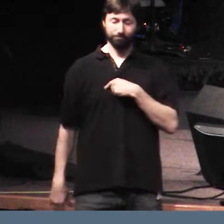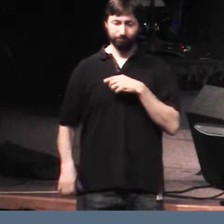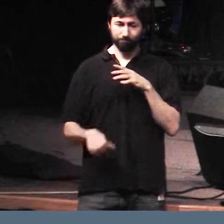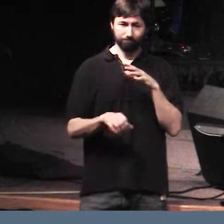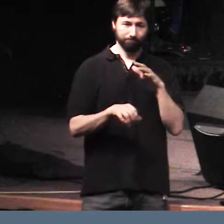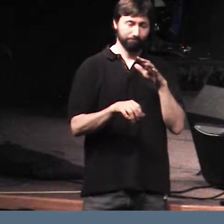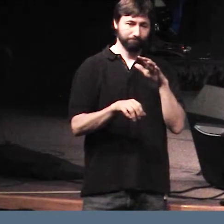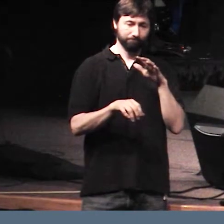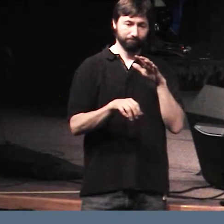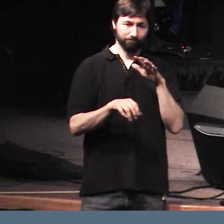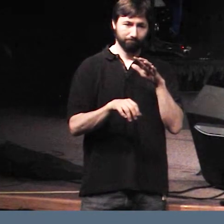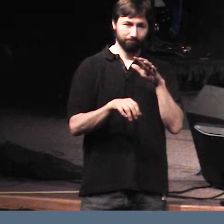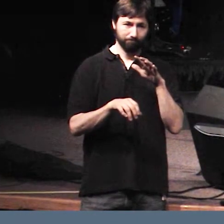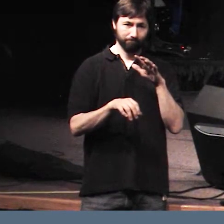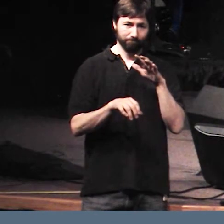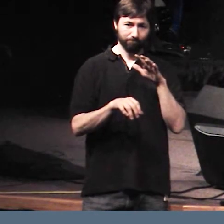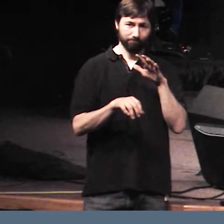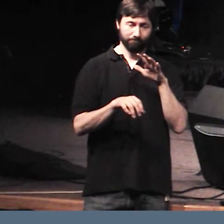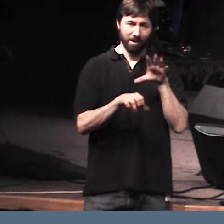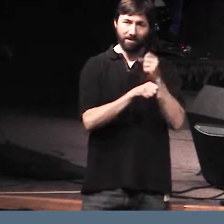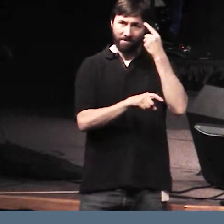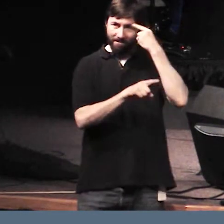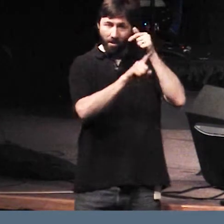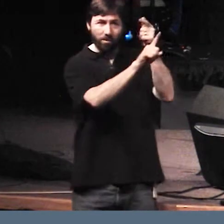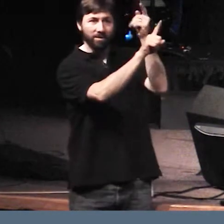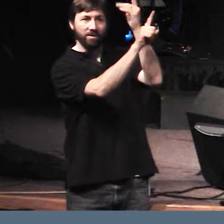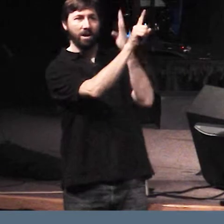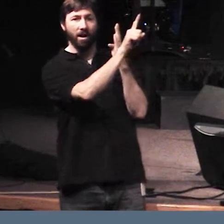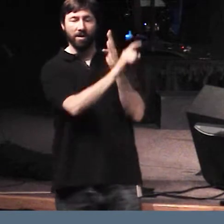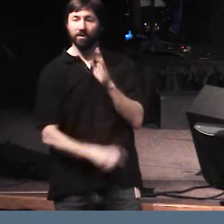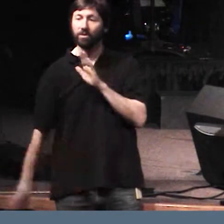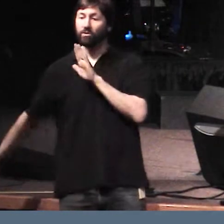well really we reserved exclusively for God in your Old Testament it used about five hundred times